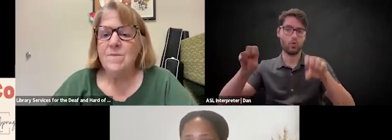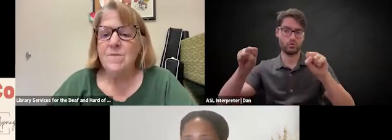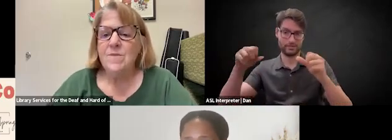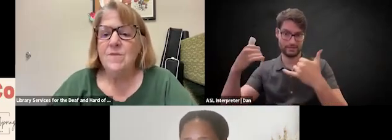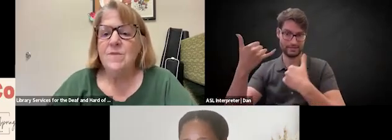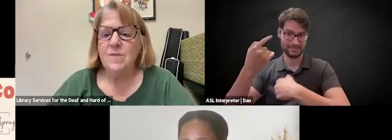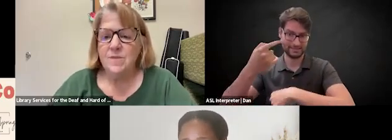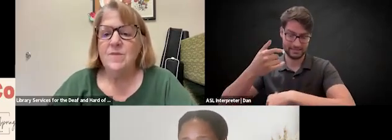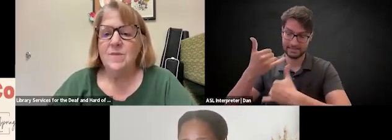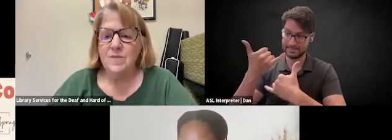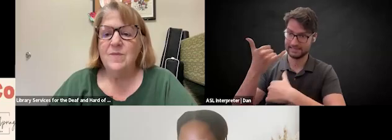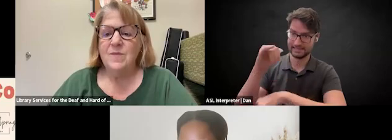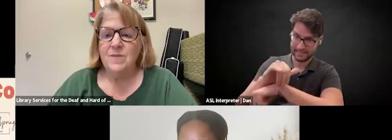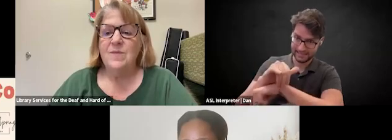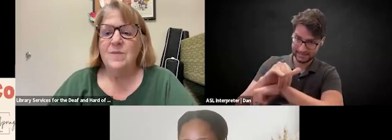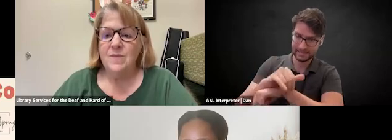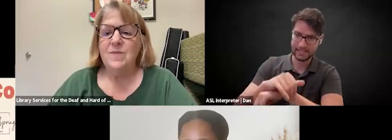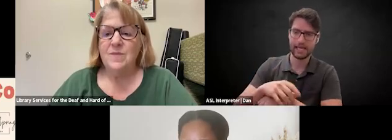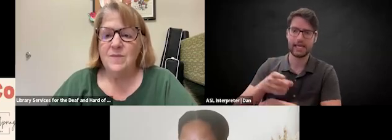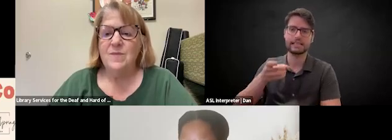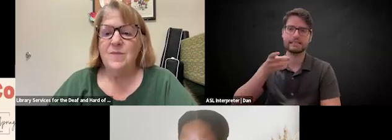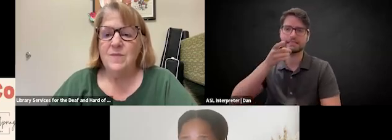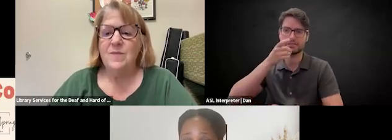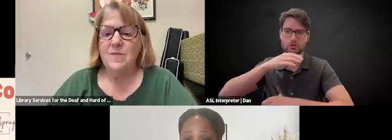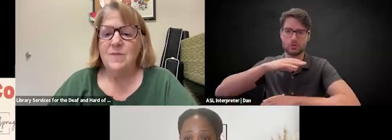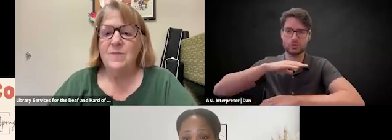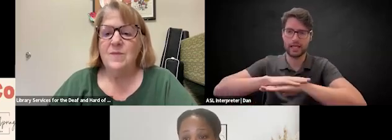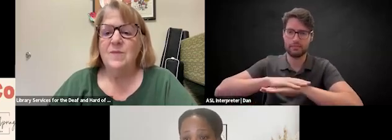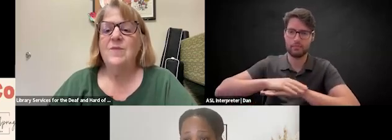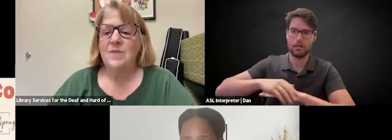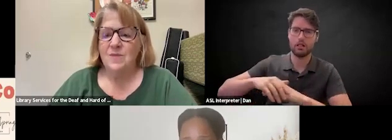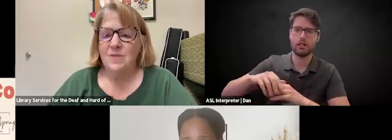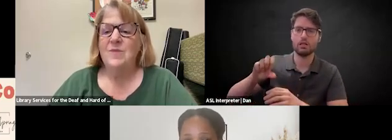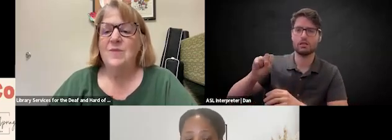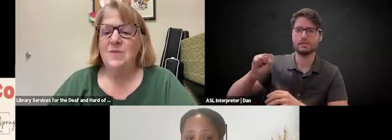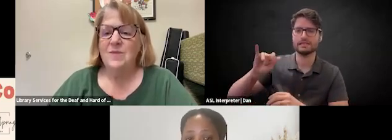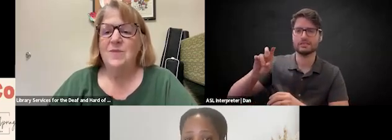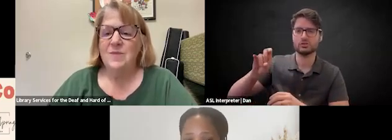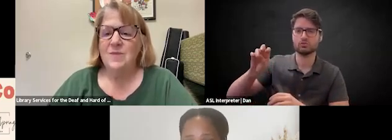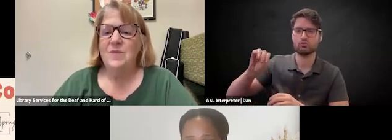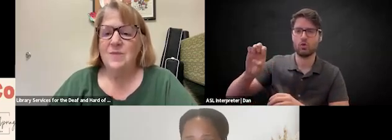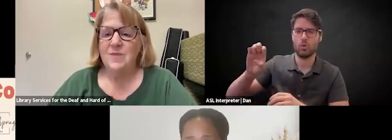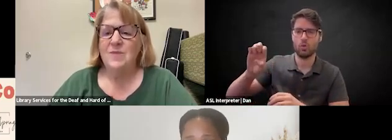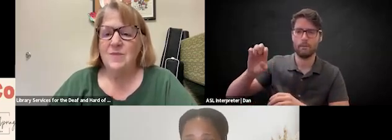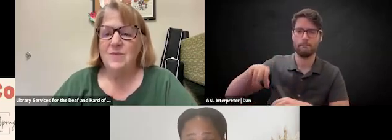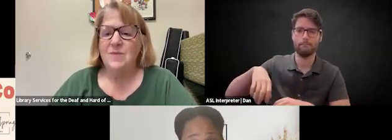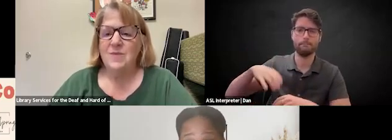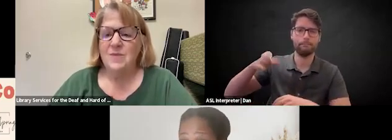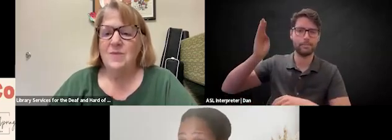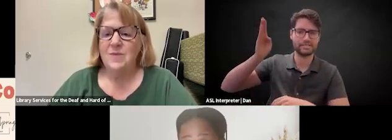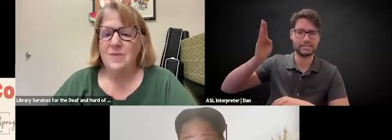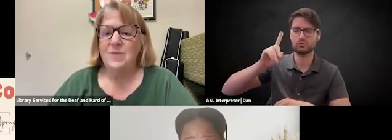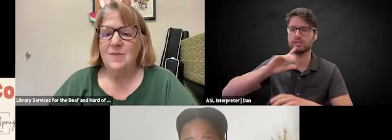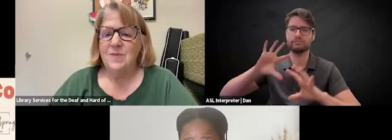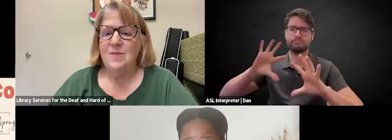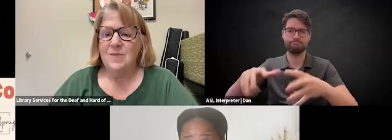a Dinner Table Syndrome presentation. And it's more of a gathering to talk about we have the holidays coming up,